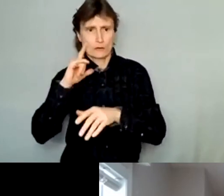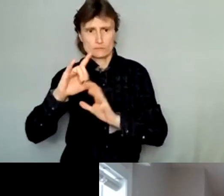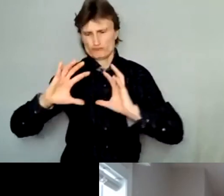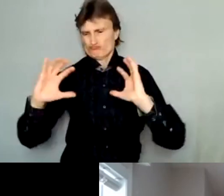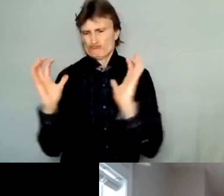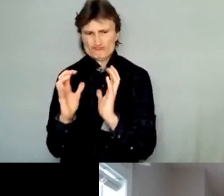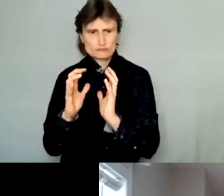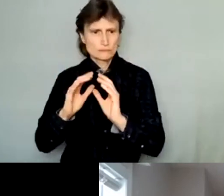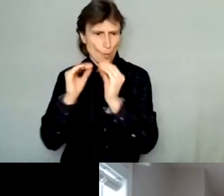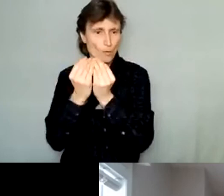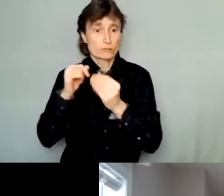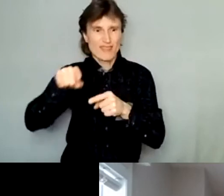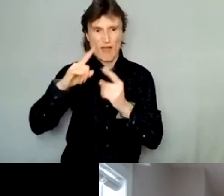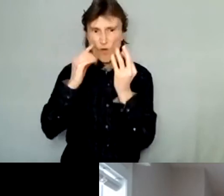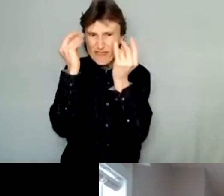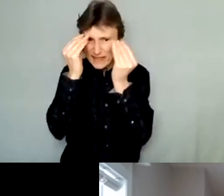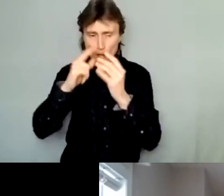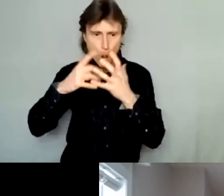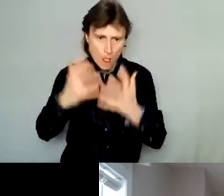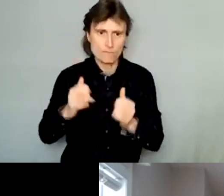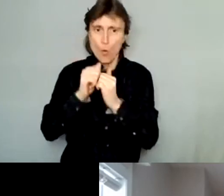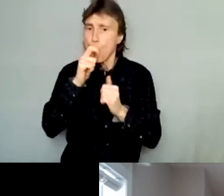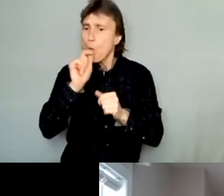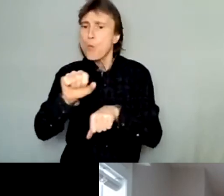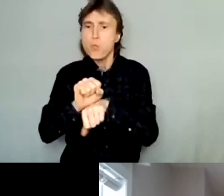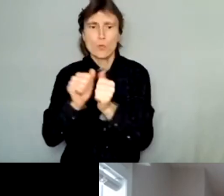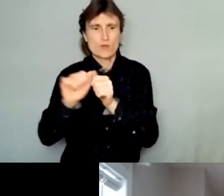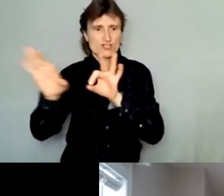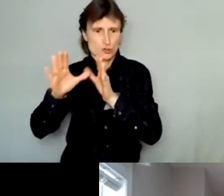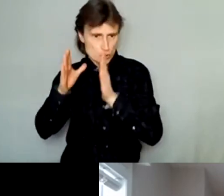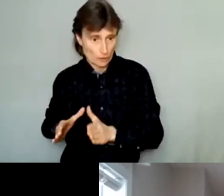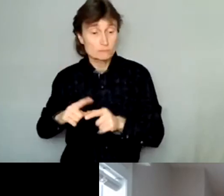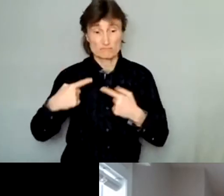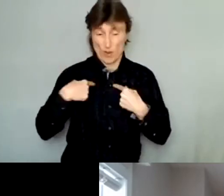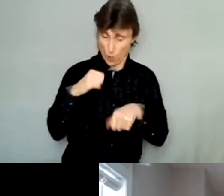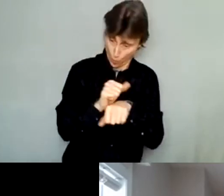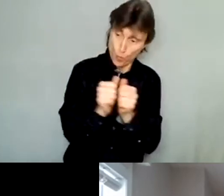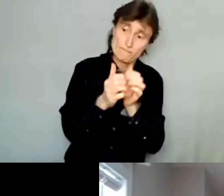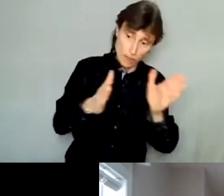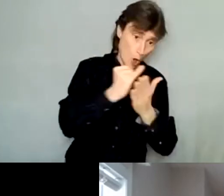And also worked a lot with public artists and public art curators as well.